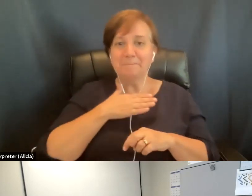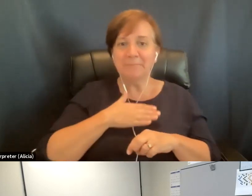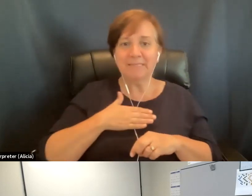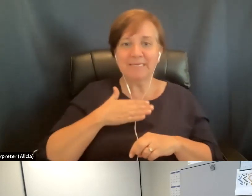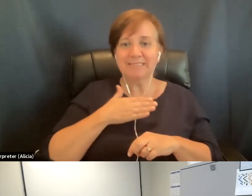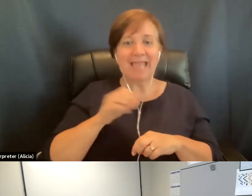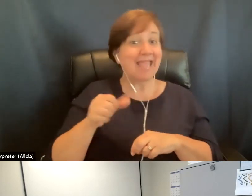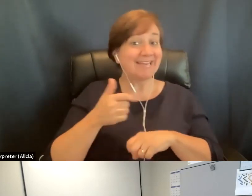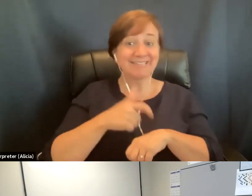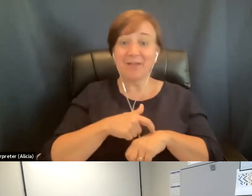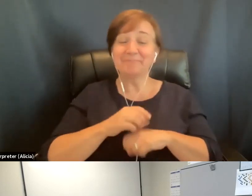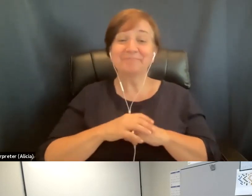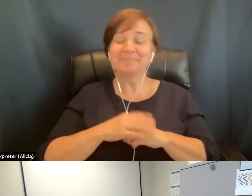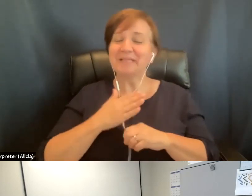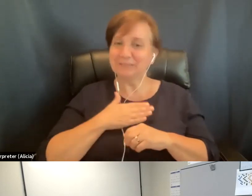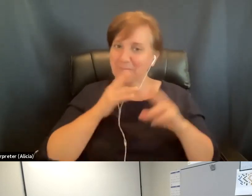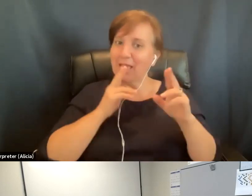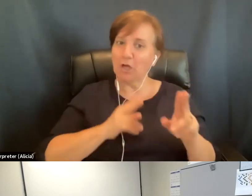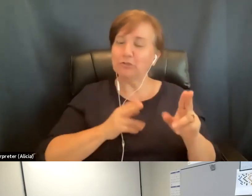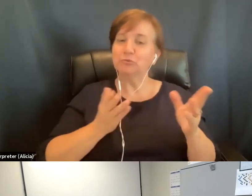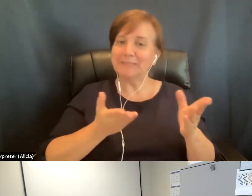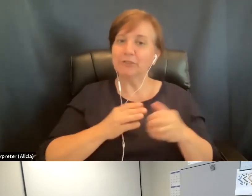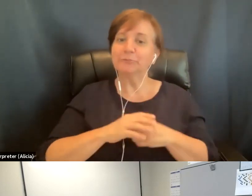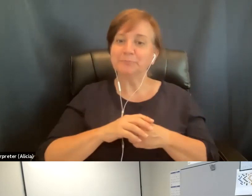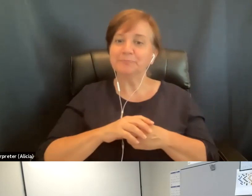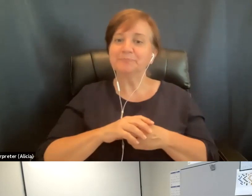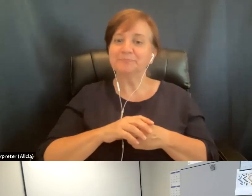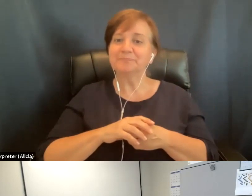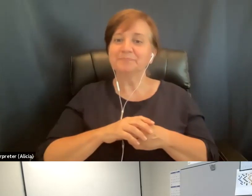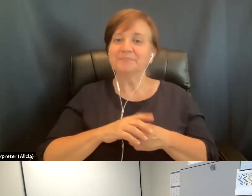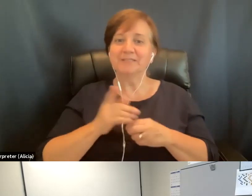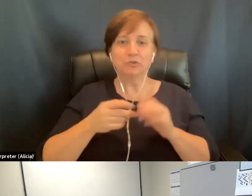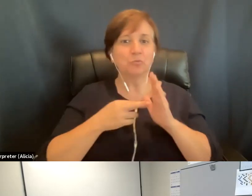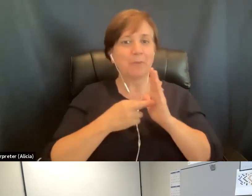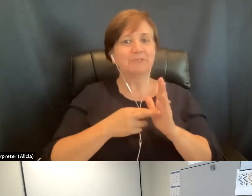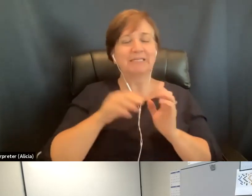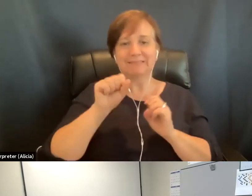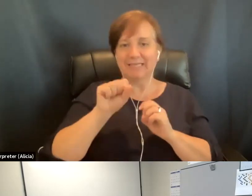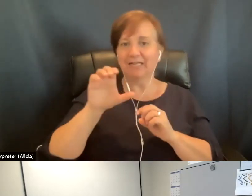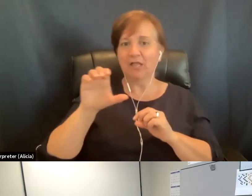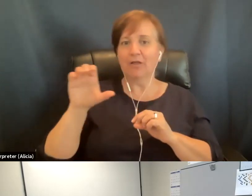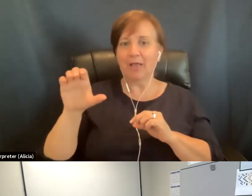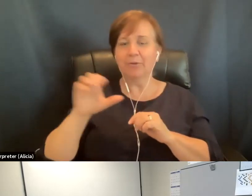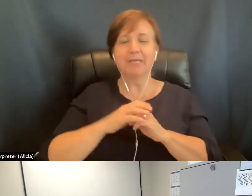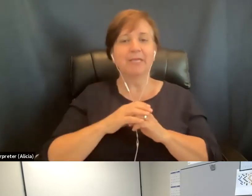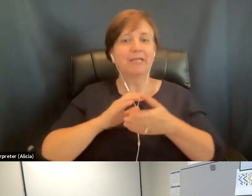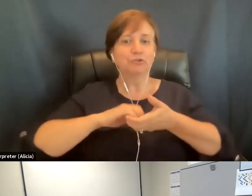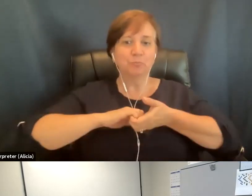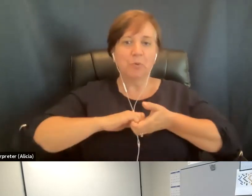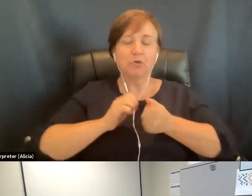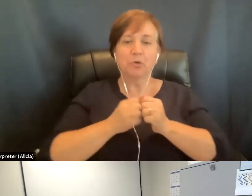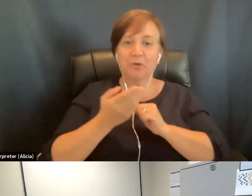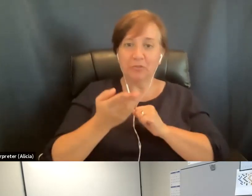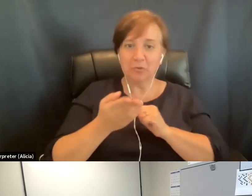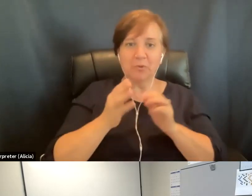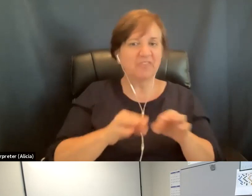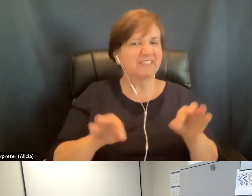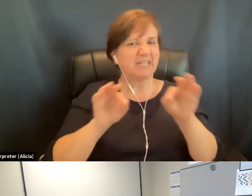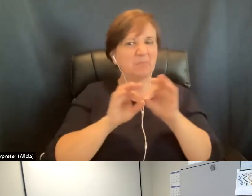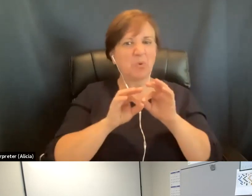Dr. Elsa Villarino: anytime it's my honor and to represent on the Clark county and to partner with you in this important seminar series.